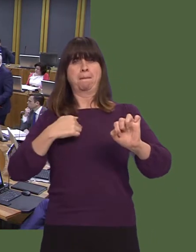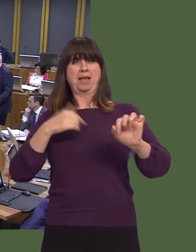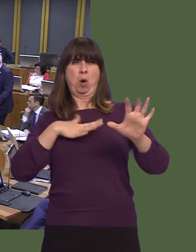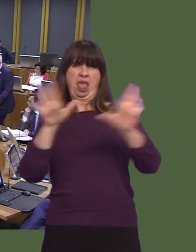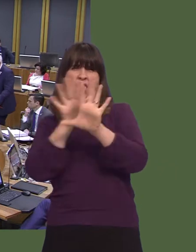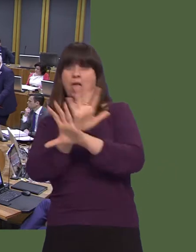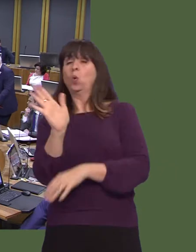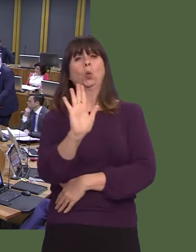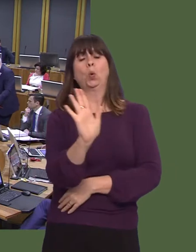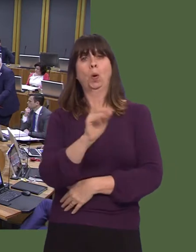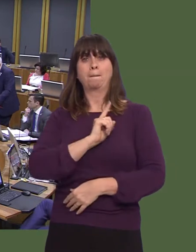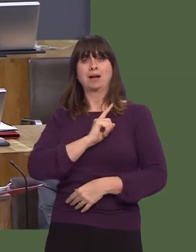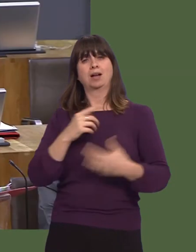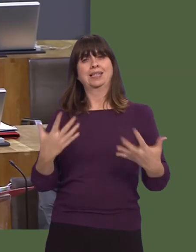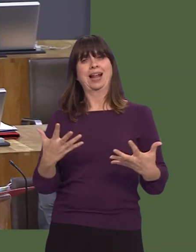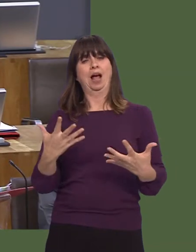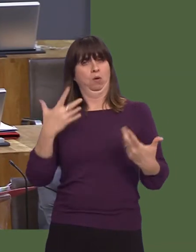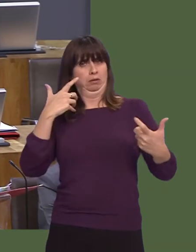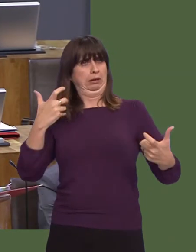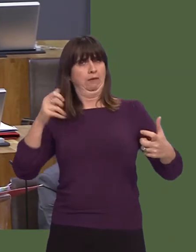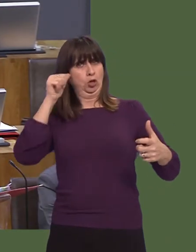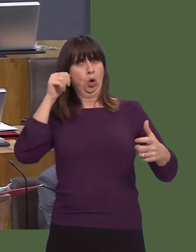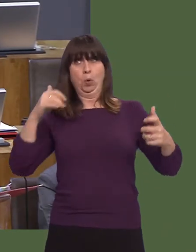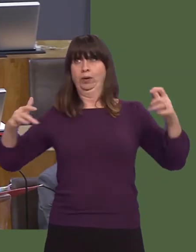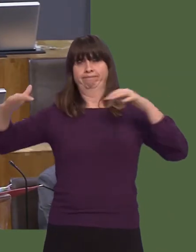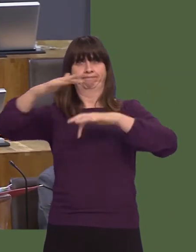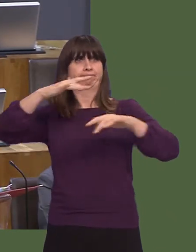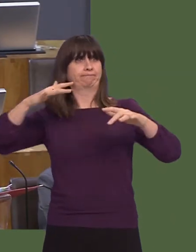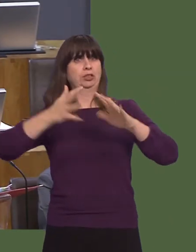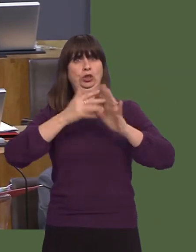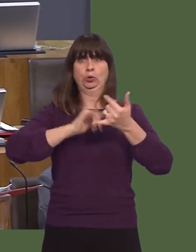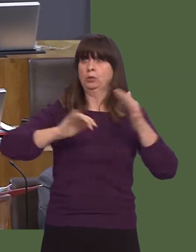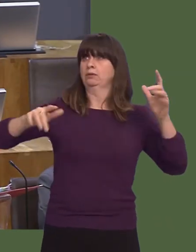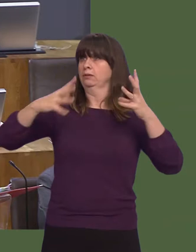because these are extraordinary times, these are awful times. It's a moment in our political